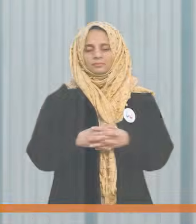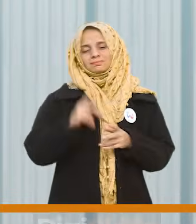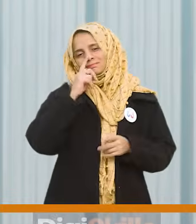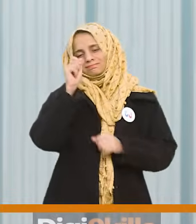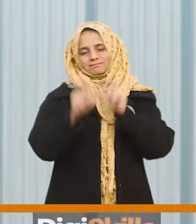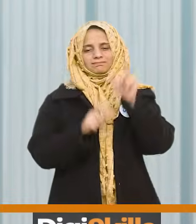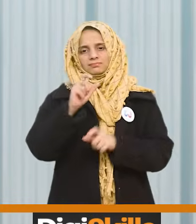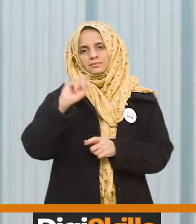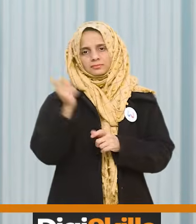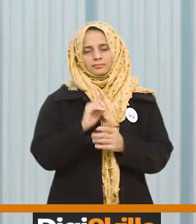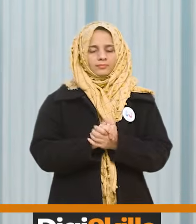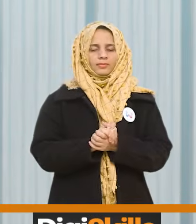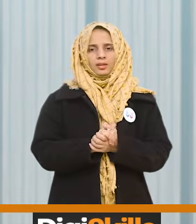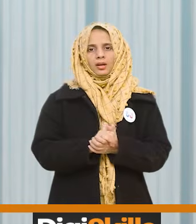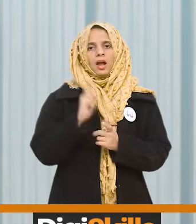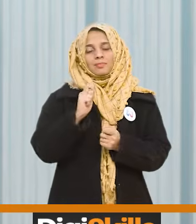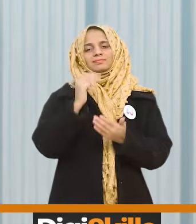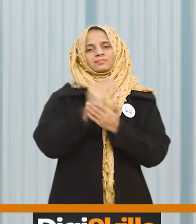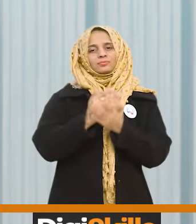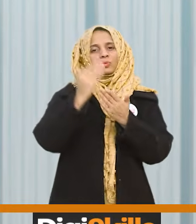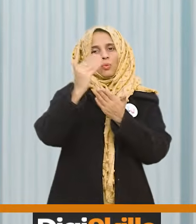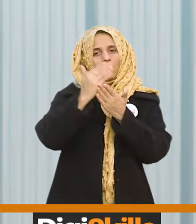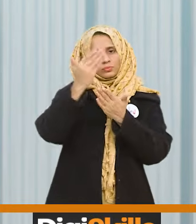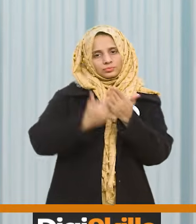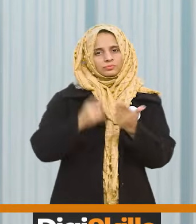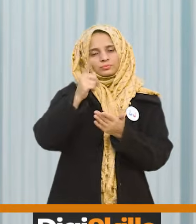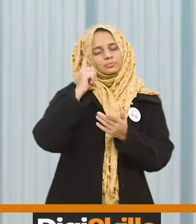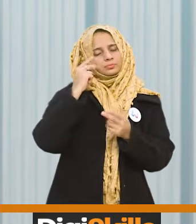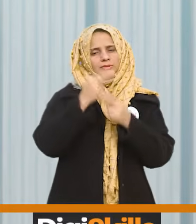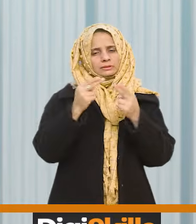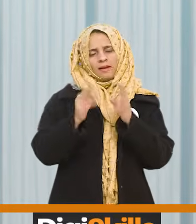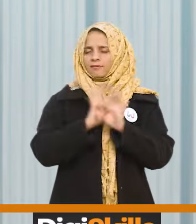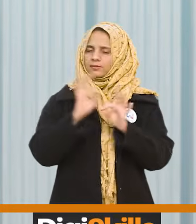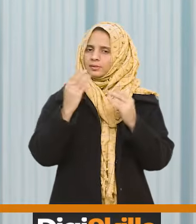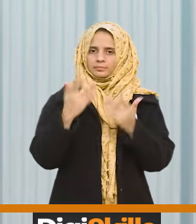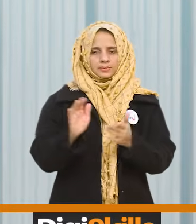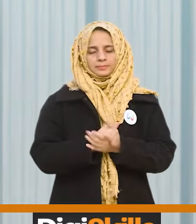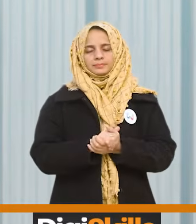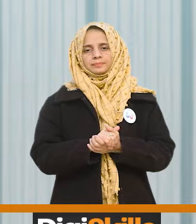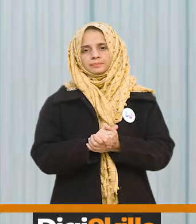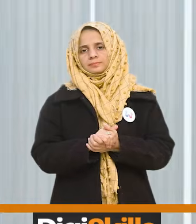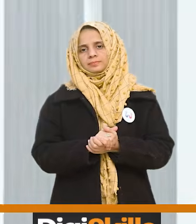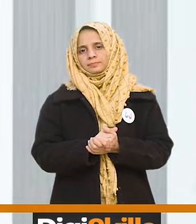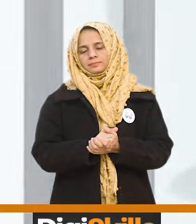Ladies and Gentlemen, I hope you have understood the process of the project award in detail,